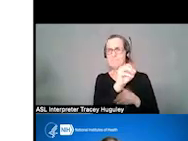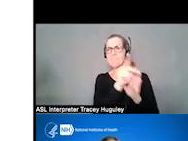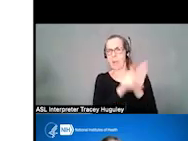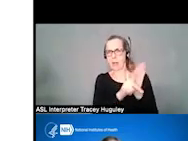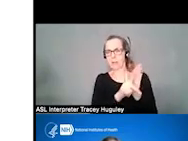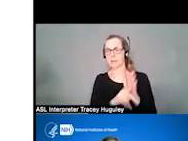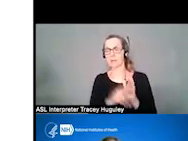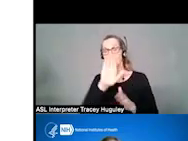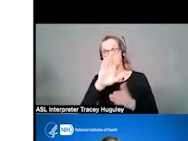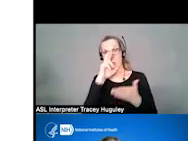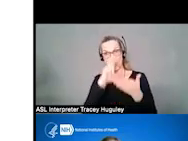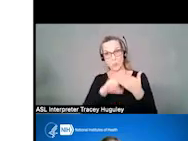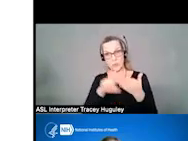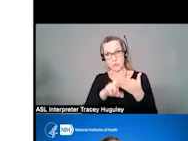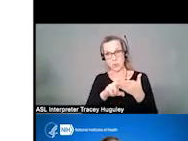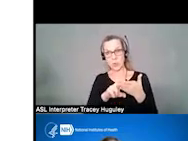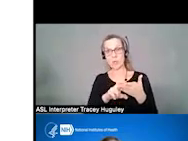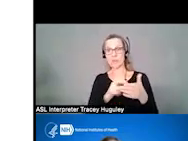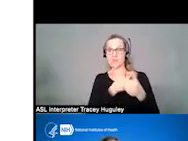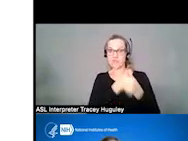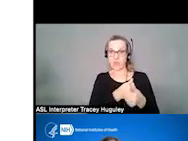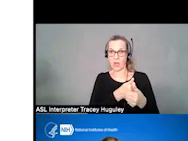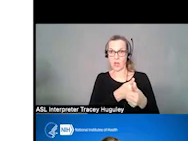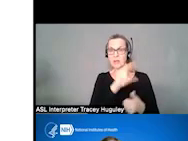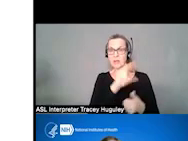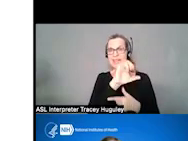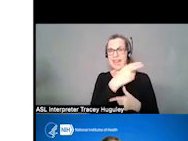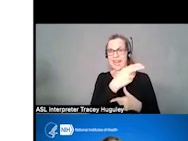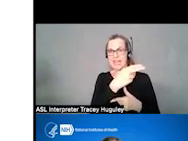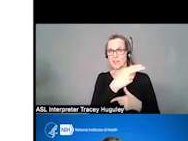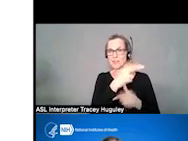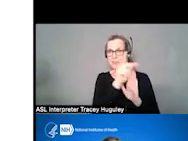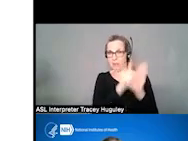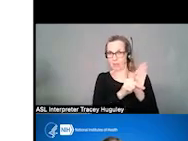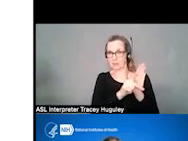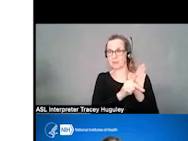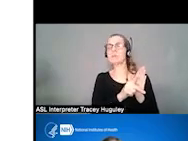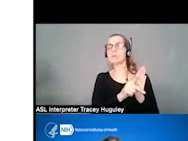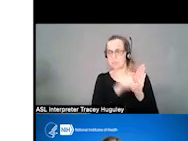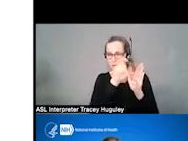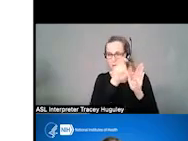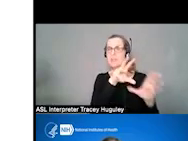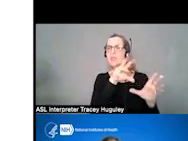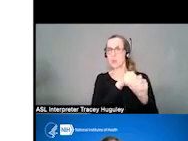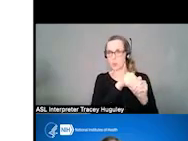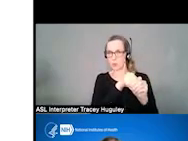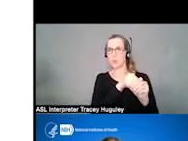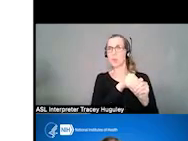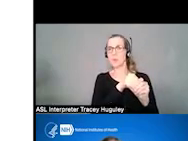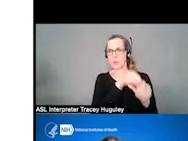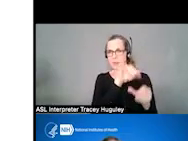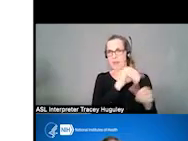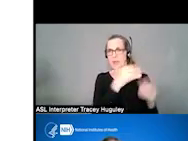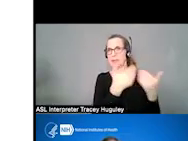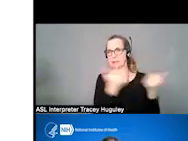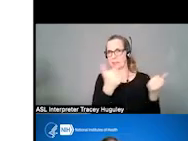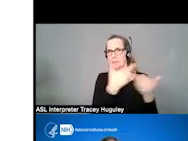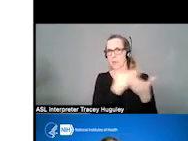is subject to one of these NIH-wide sharing policies, then you will need to include this information in a separate Resource Sharing Plan field.